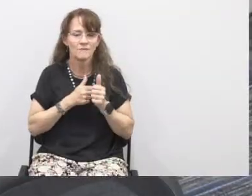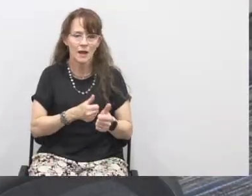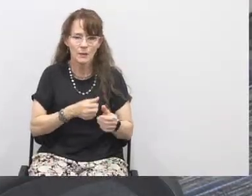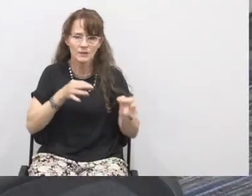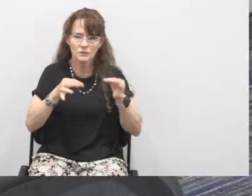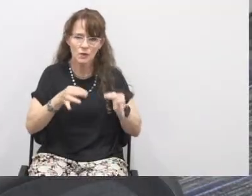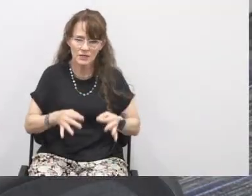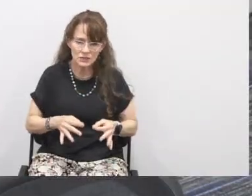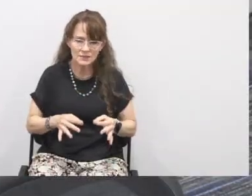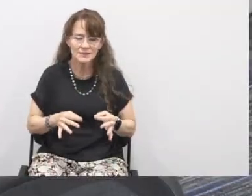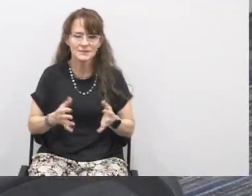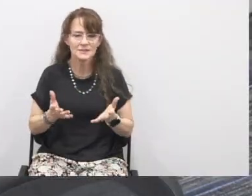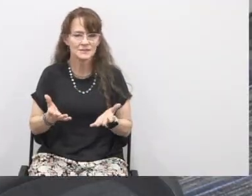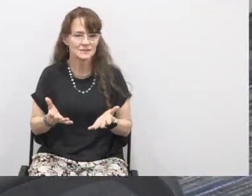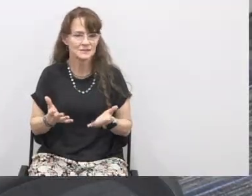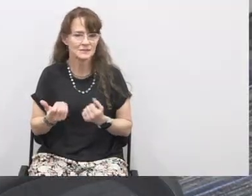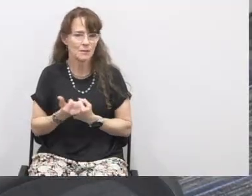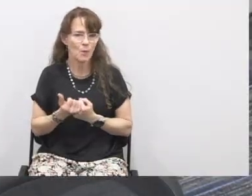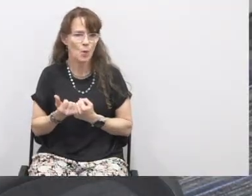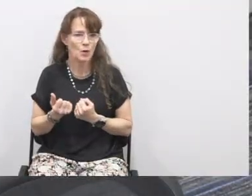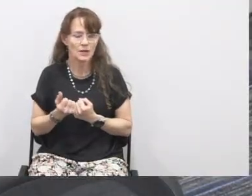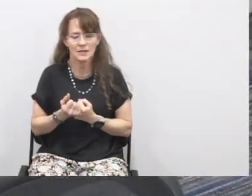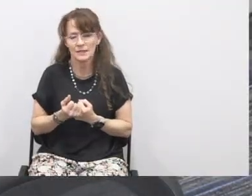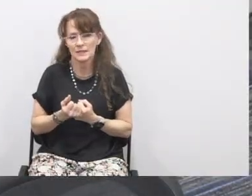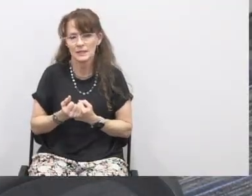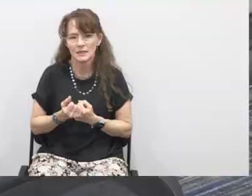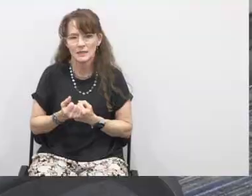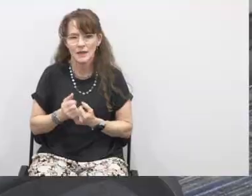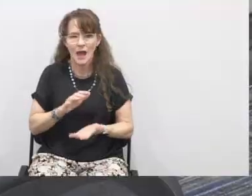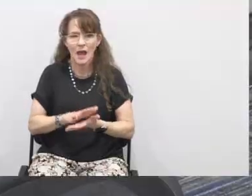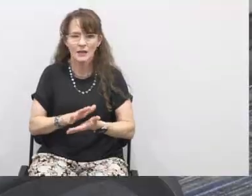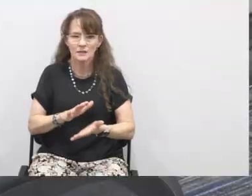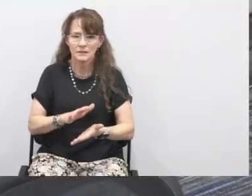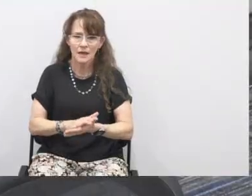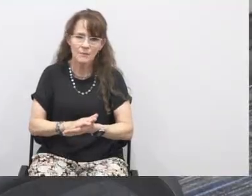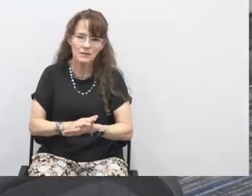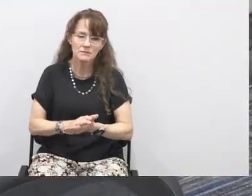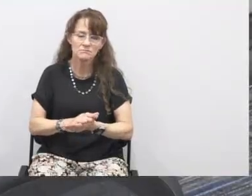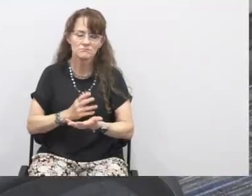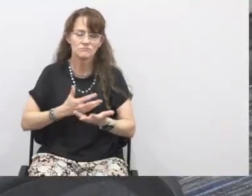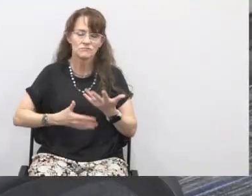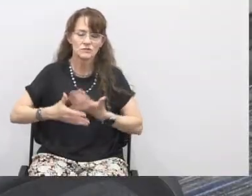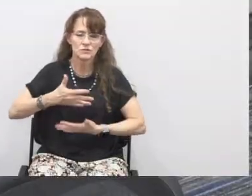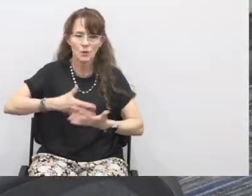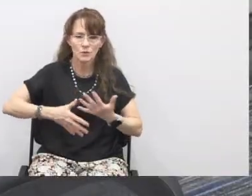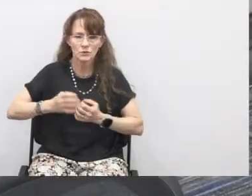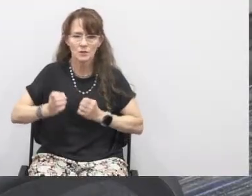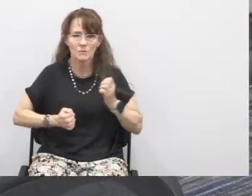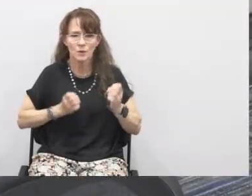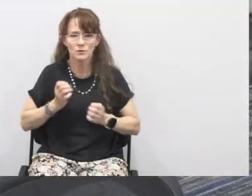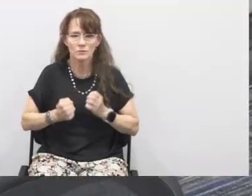and also supported in their academics, social, emotional, and of course attendance is also